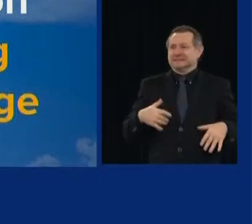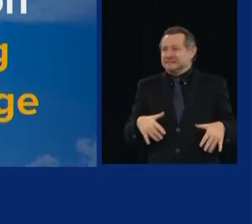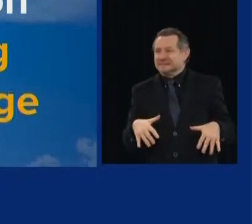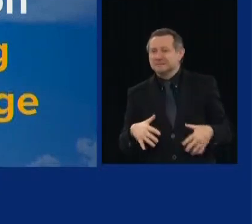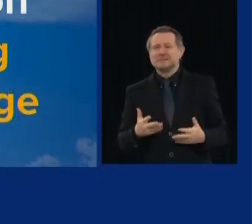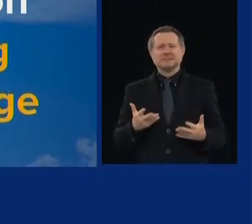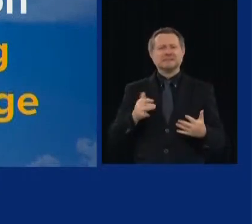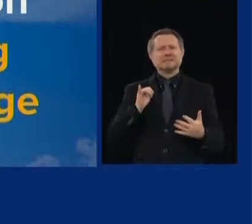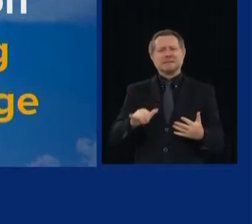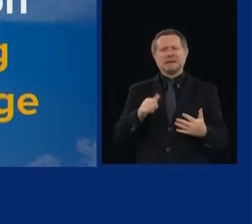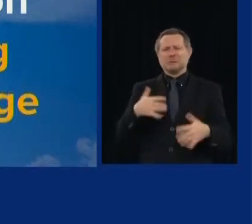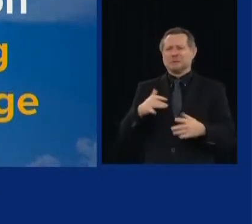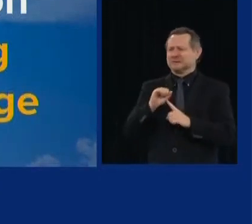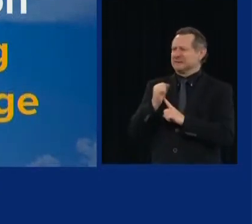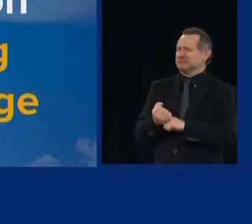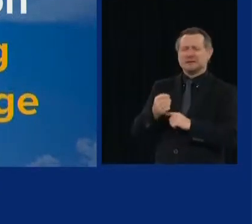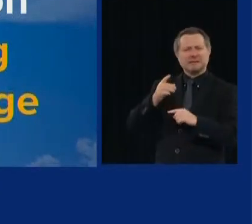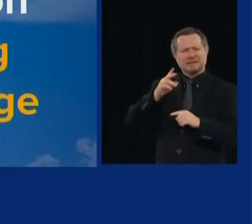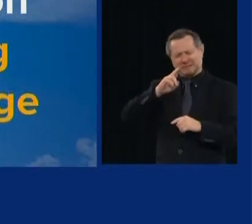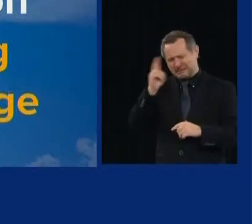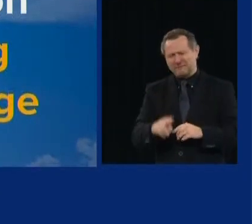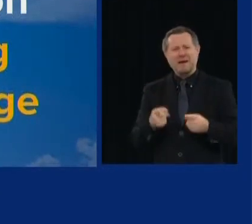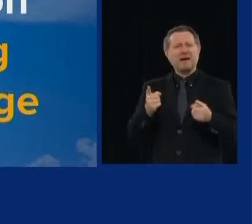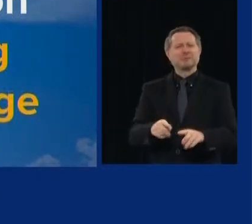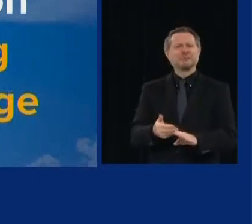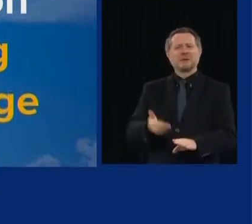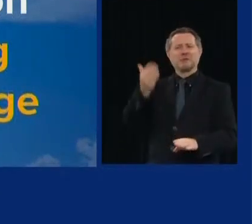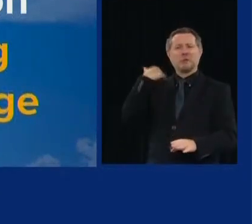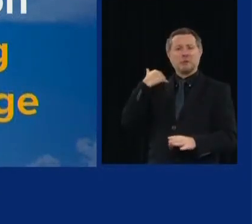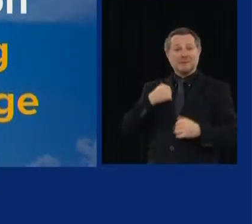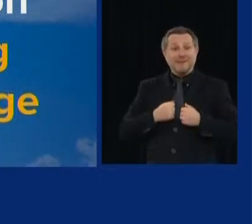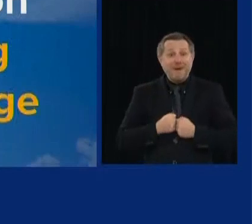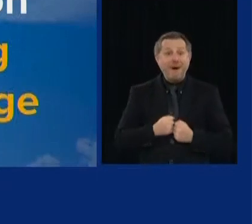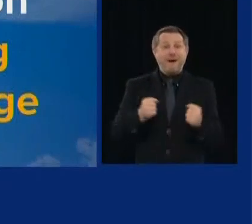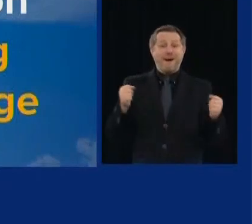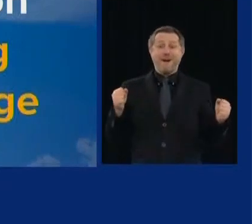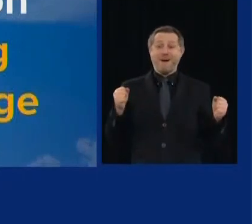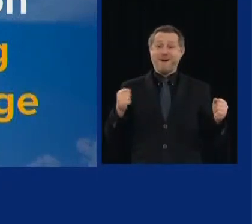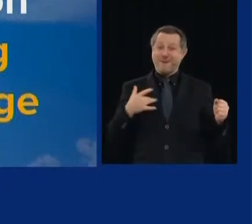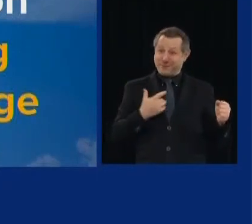I'M AFRAID. I'M LIVING A SCIENCE FICTION MOVIE.